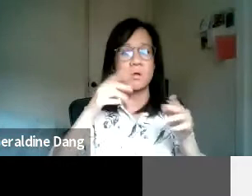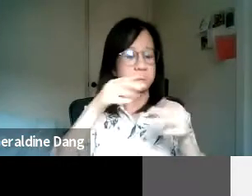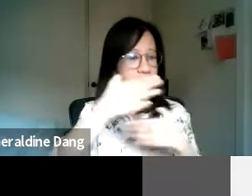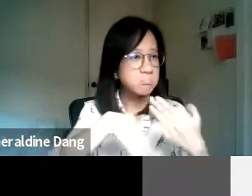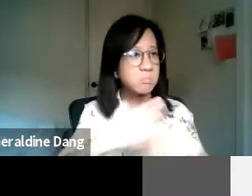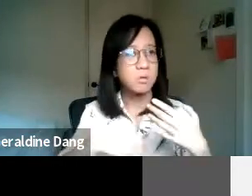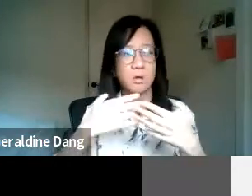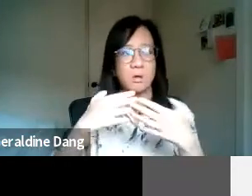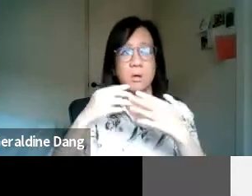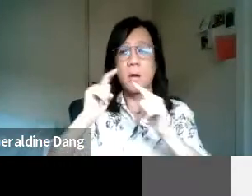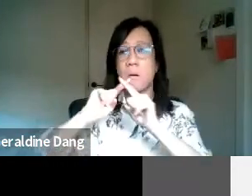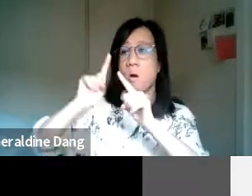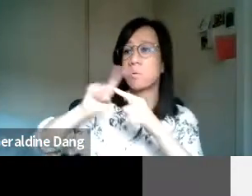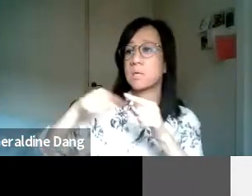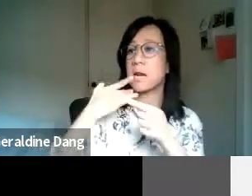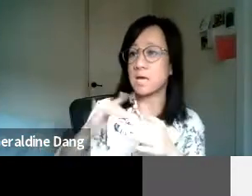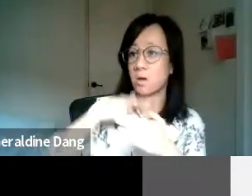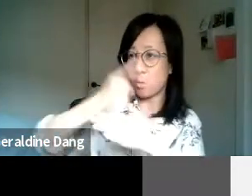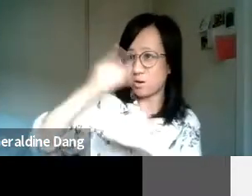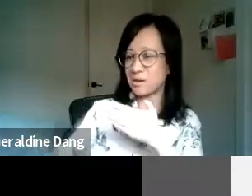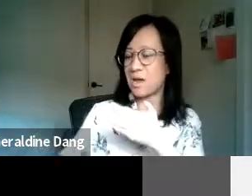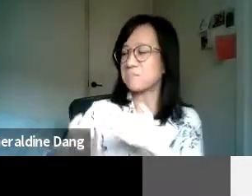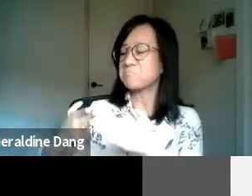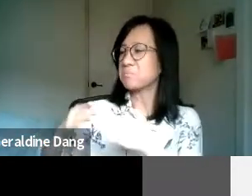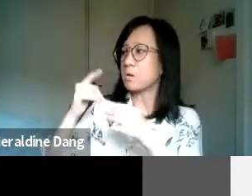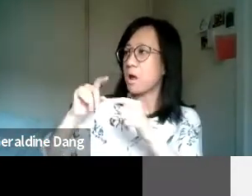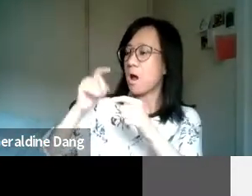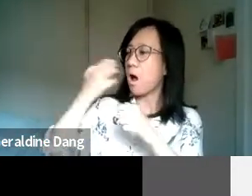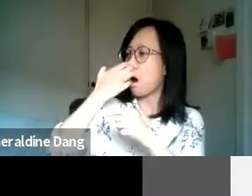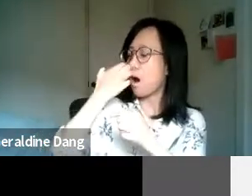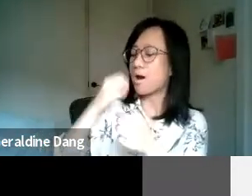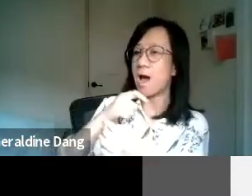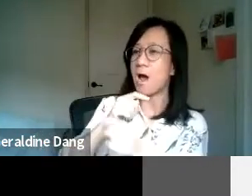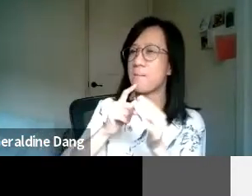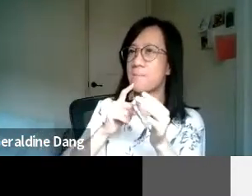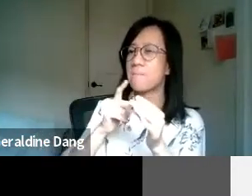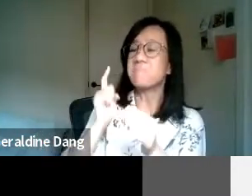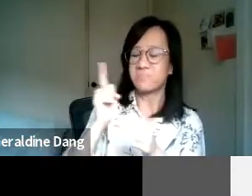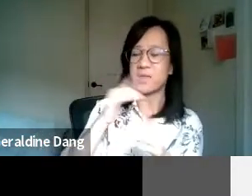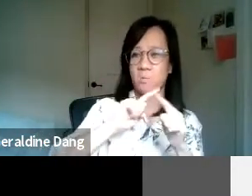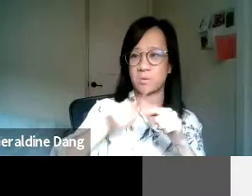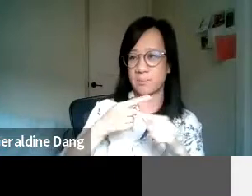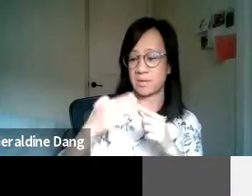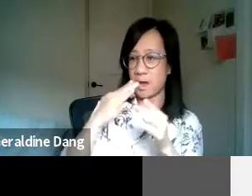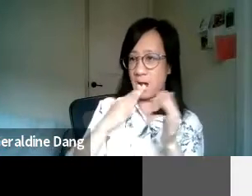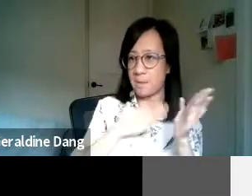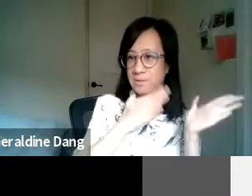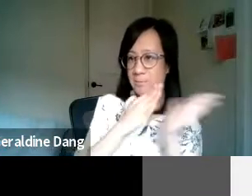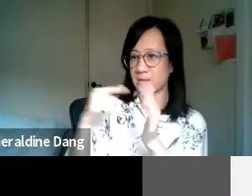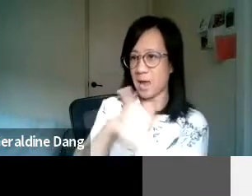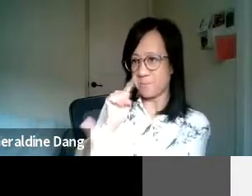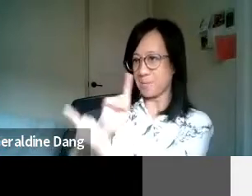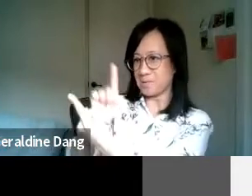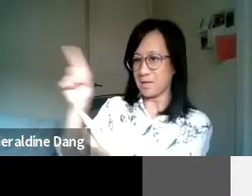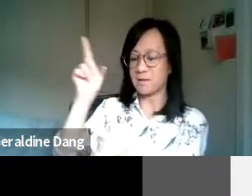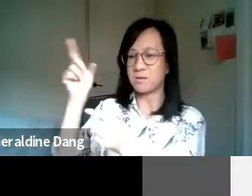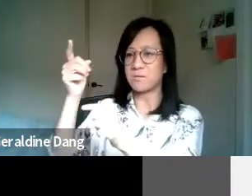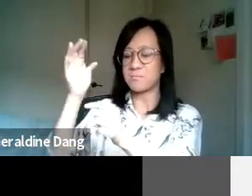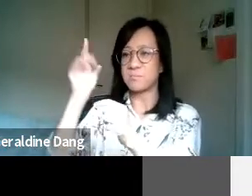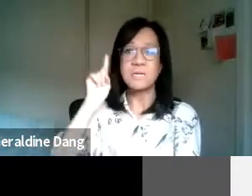there and so as I was trying to figure it out, we took a weekend to do that, so I planned